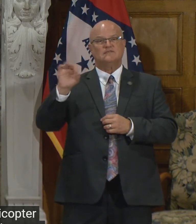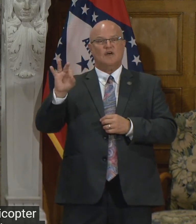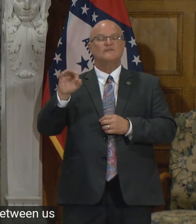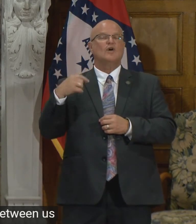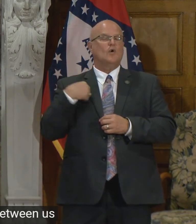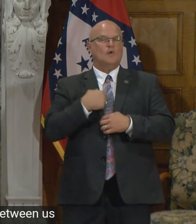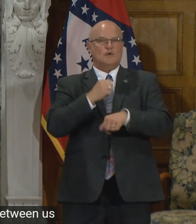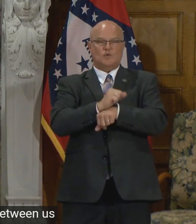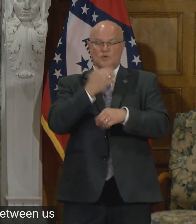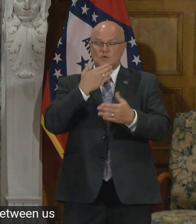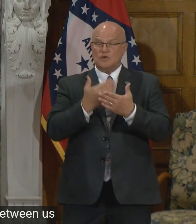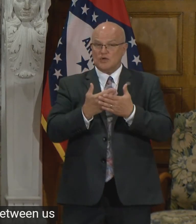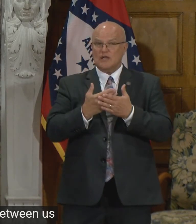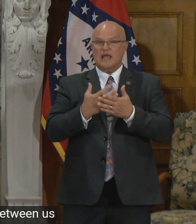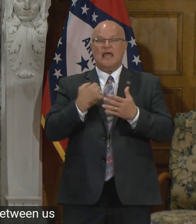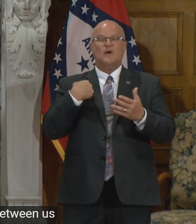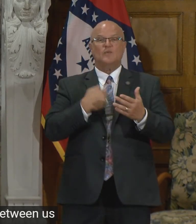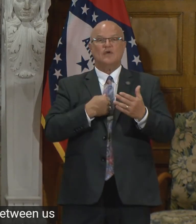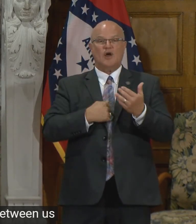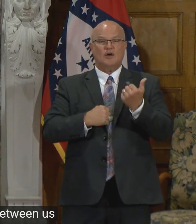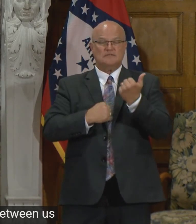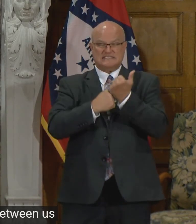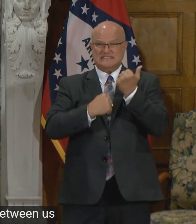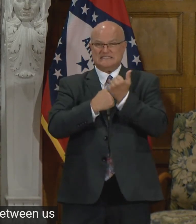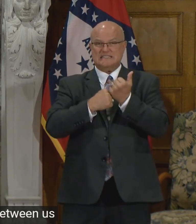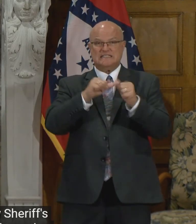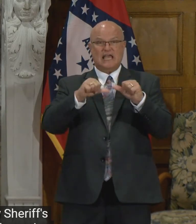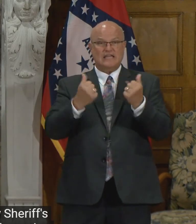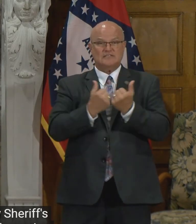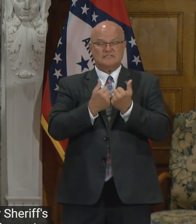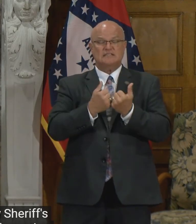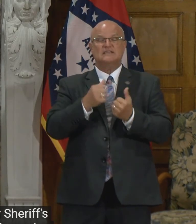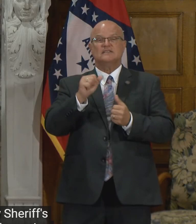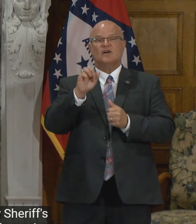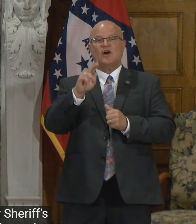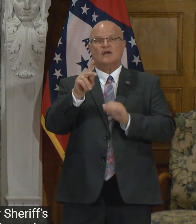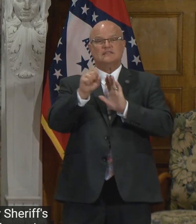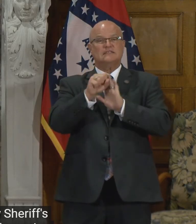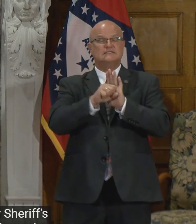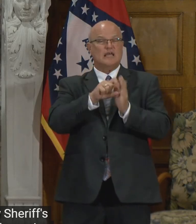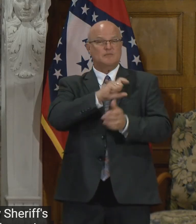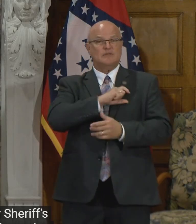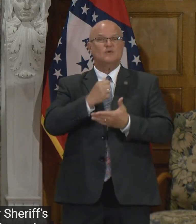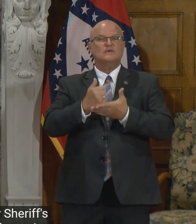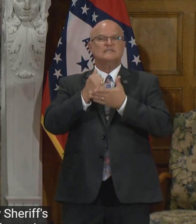You know by statute we are an assist agency so we assist everybody in the state.